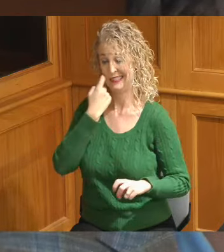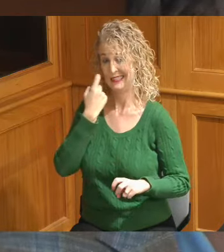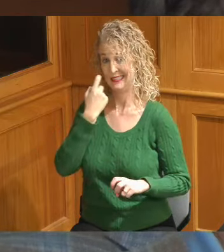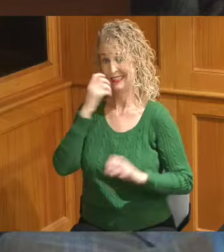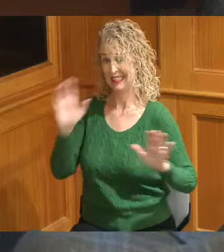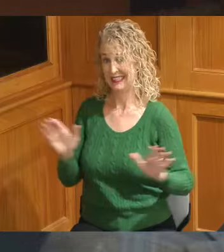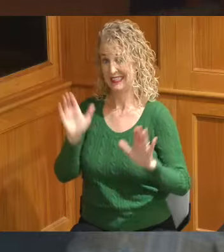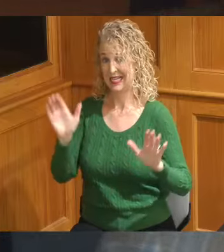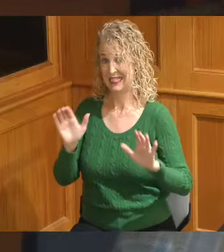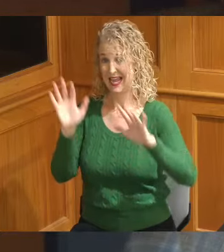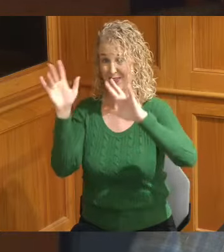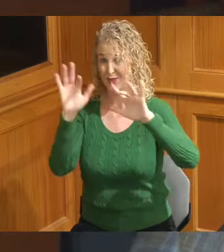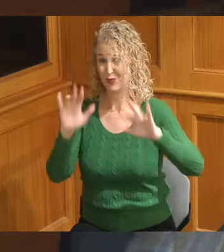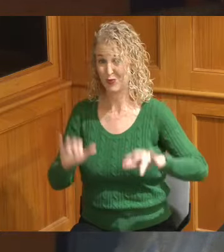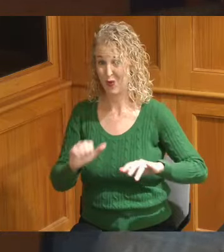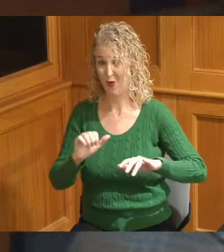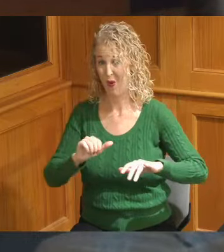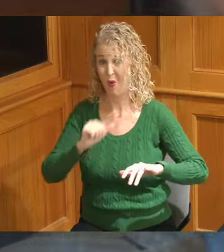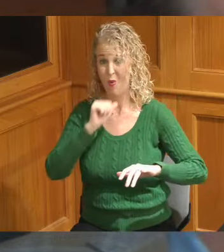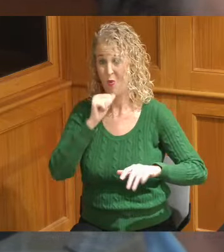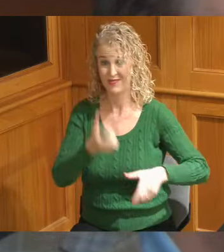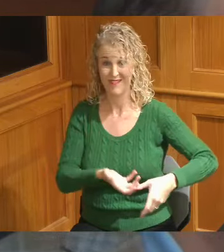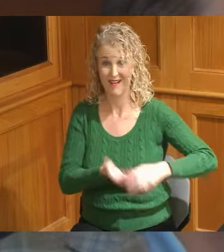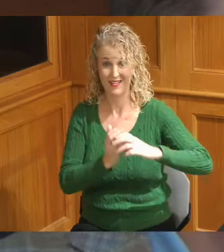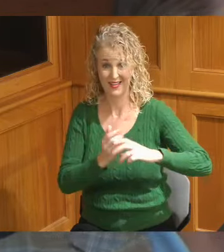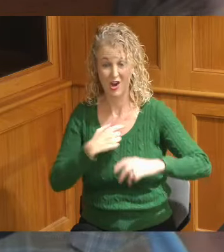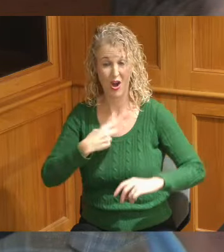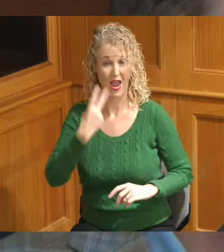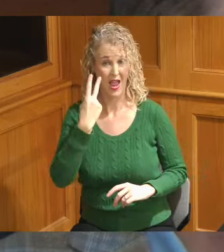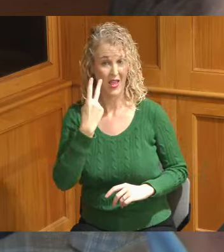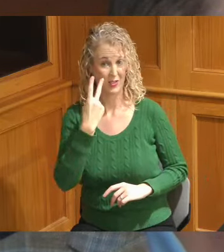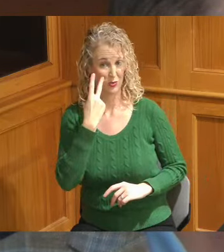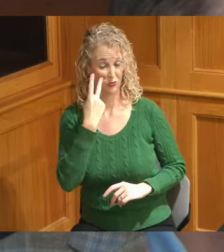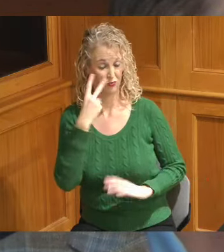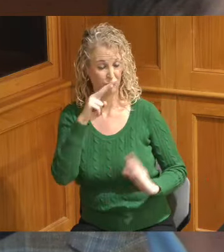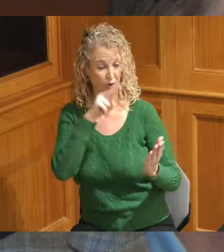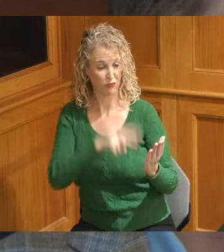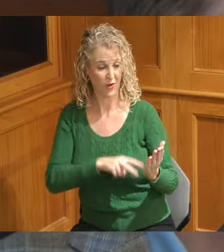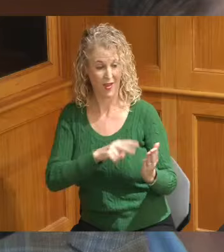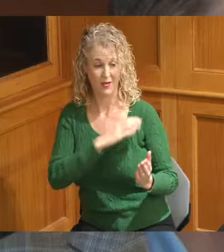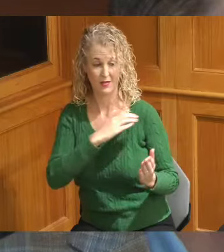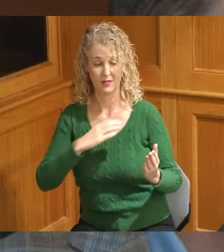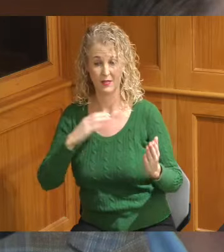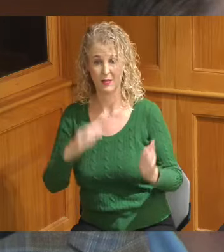that my colleague Commissioner Dumas had read she had also expressed concerns. We we have we